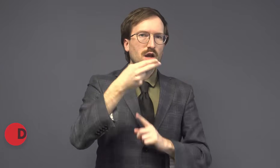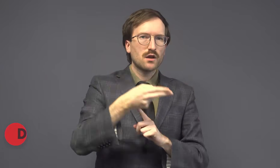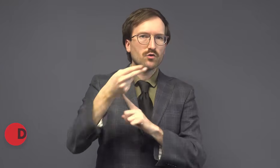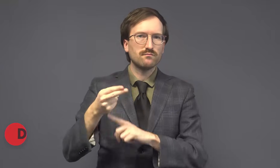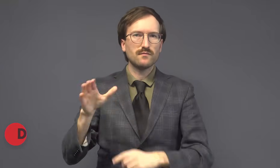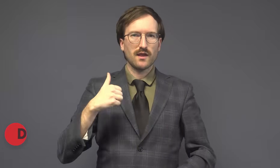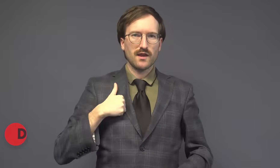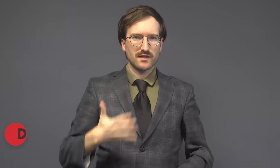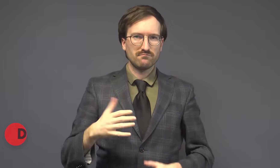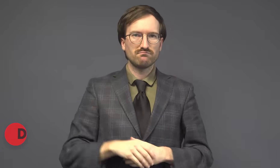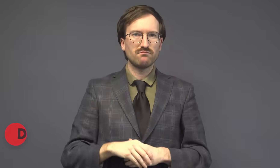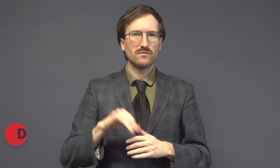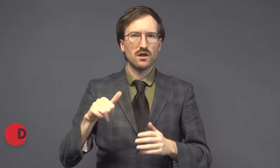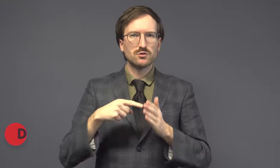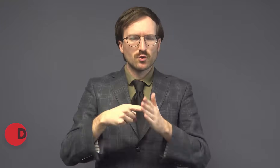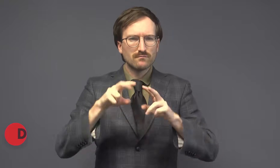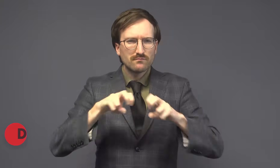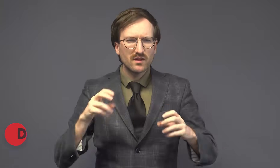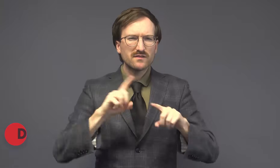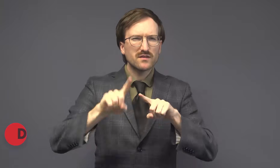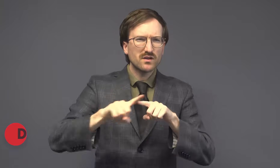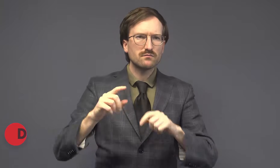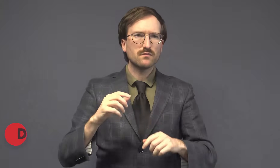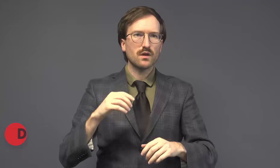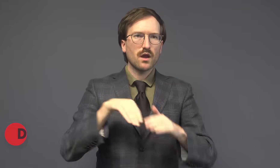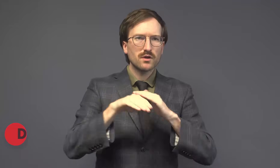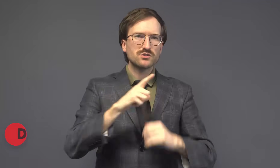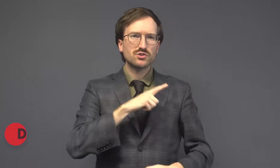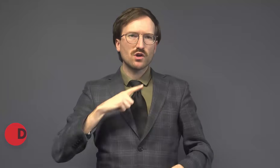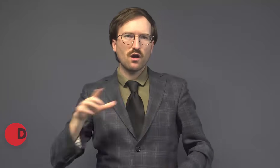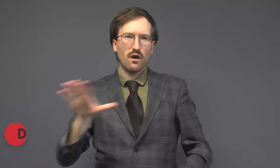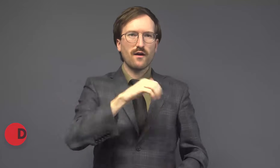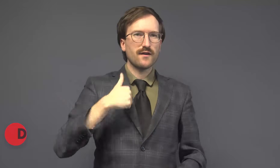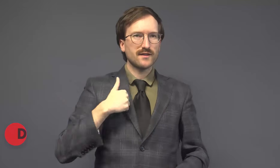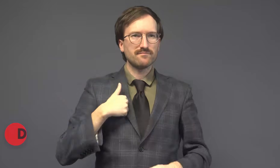and Hard of Hearing Canadians,” to show different accessibility legislations across Canada.